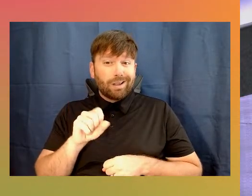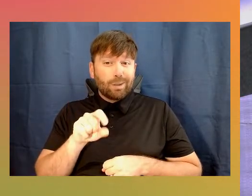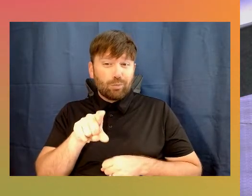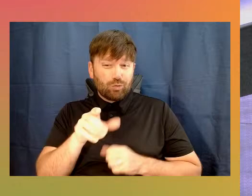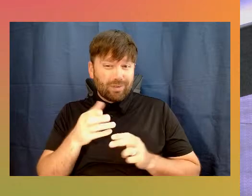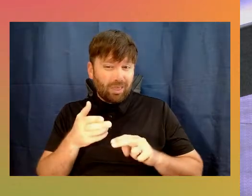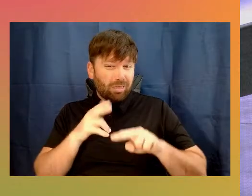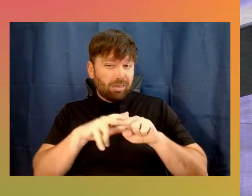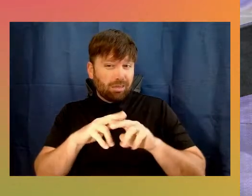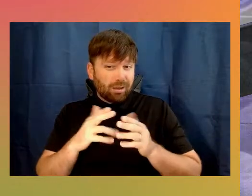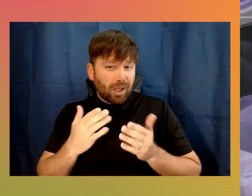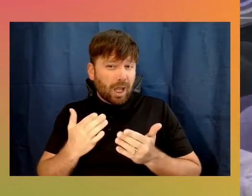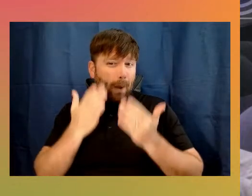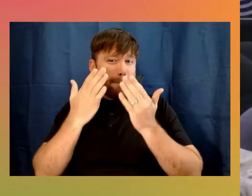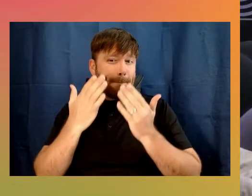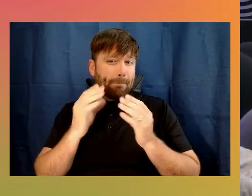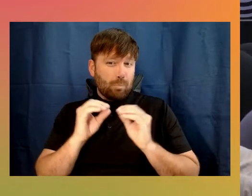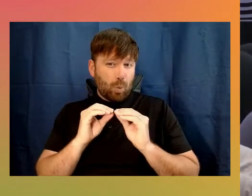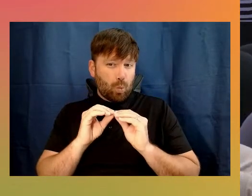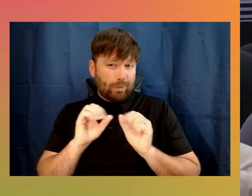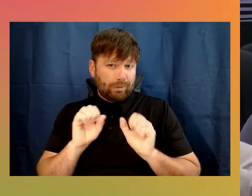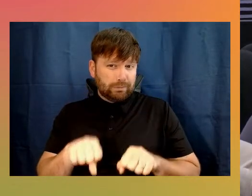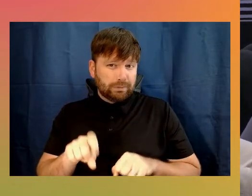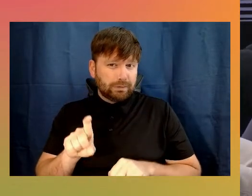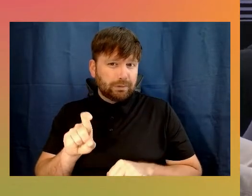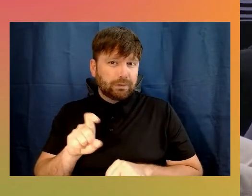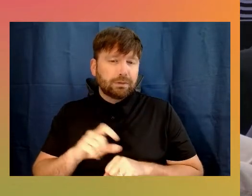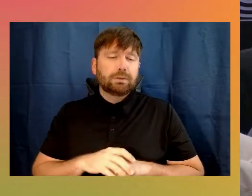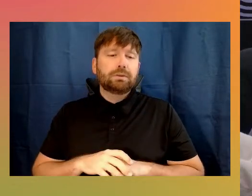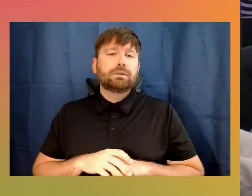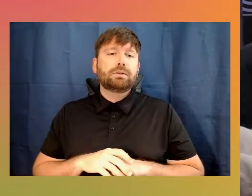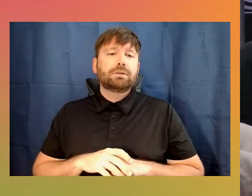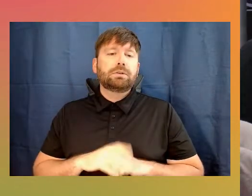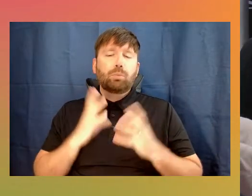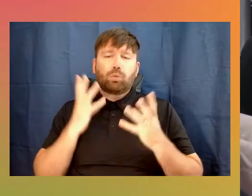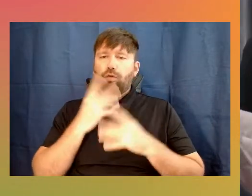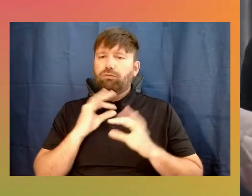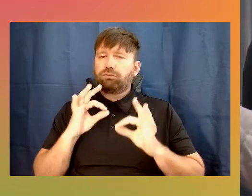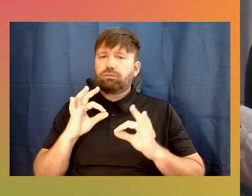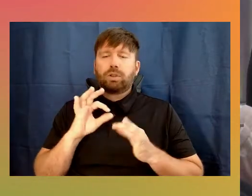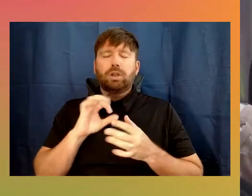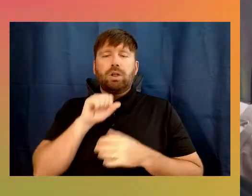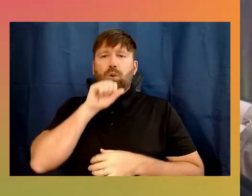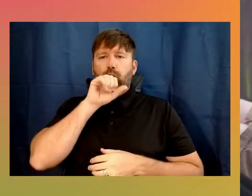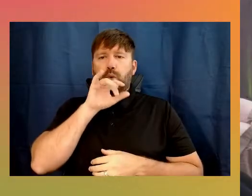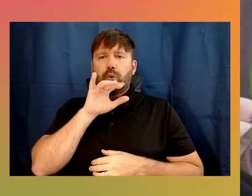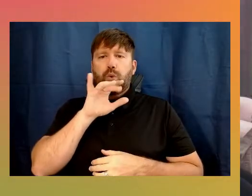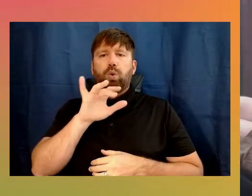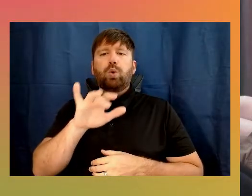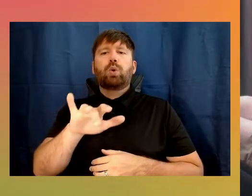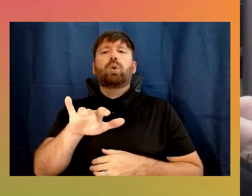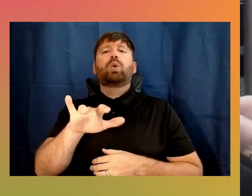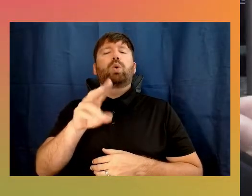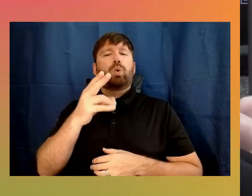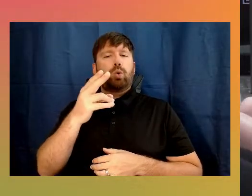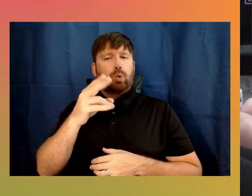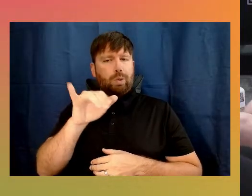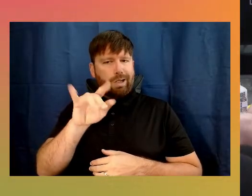CAN YOU LIFT THE HIPS UP ANY AMOUNT MORE?